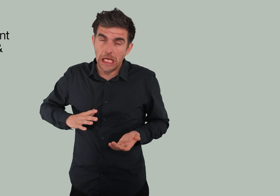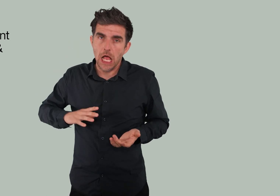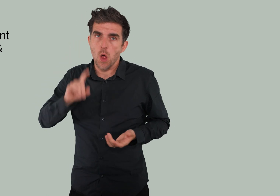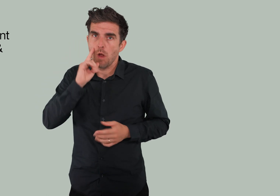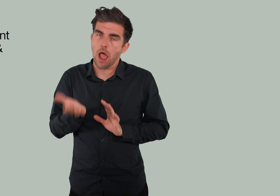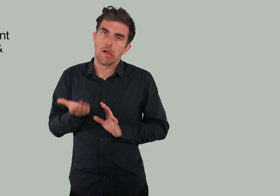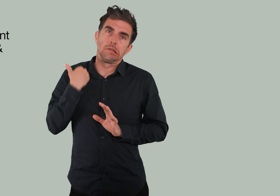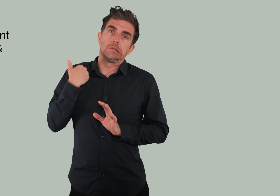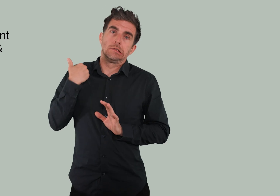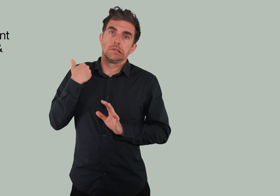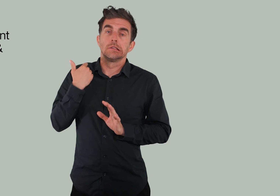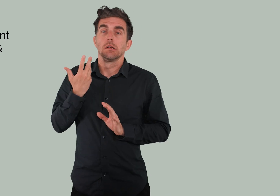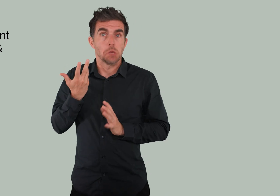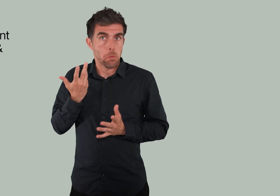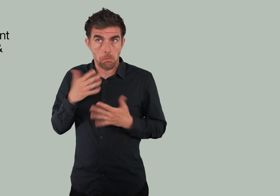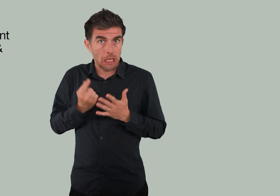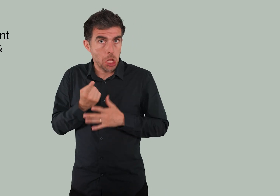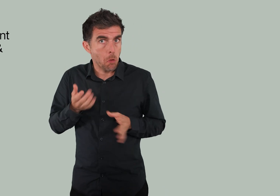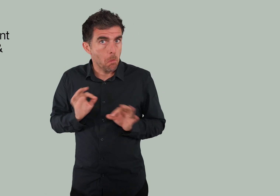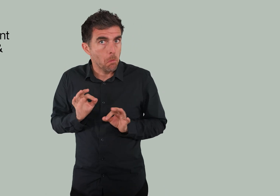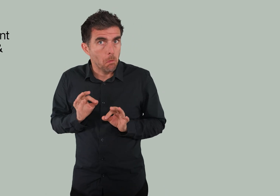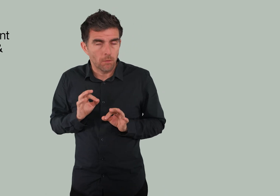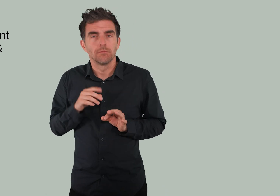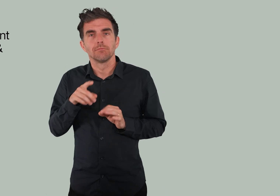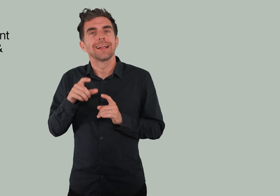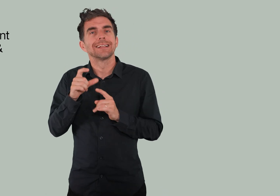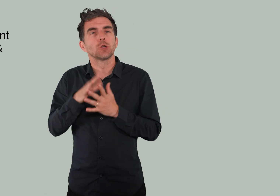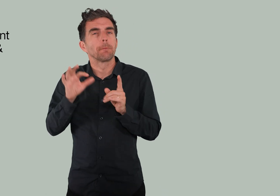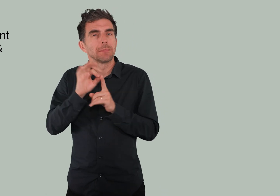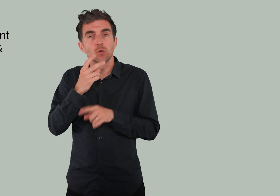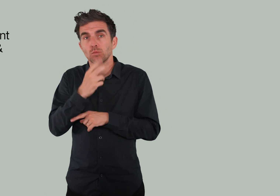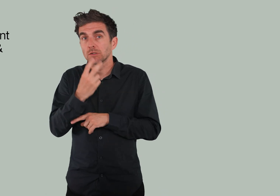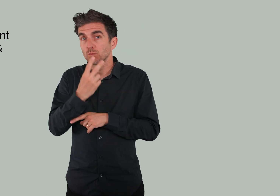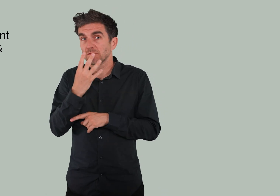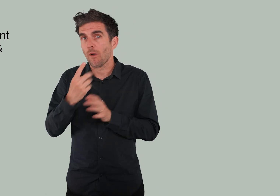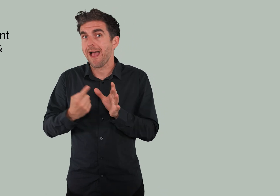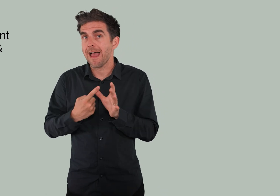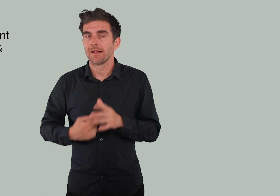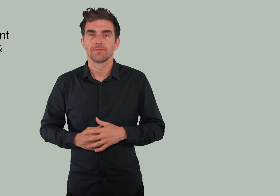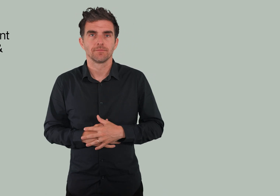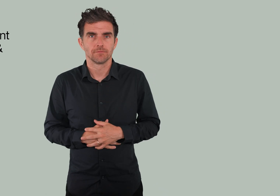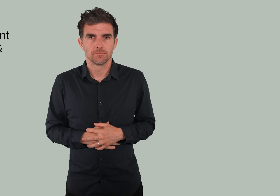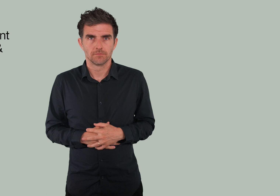it would be explicitly requested of them, and they did not recall that this was the case (DWP, 2024a).